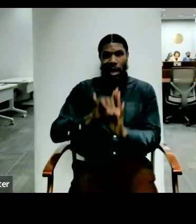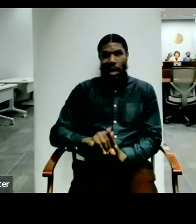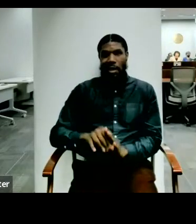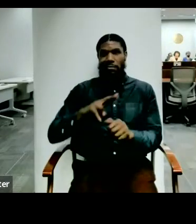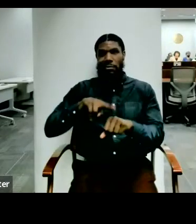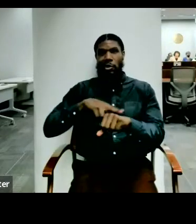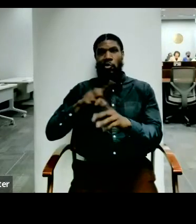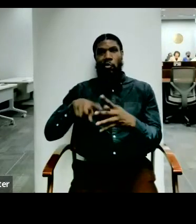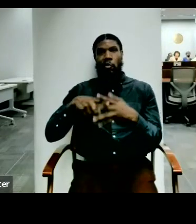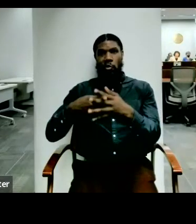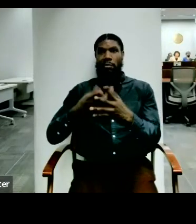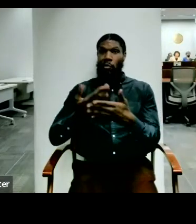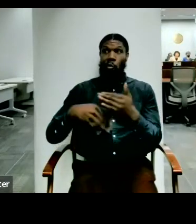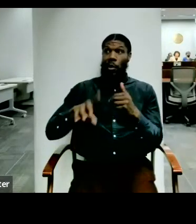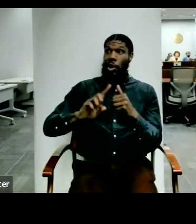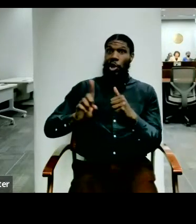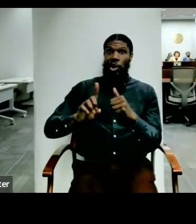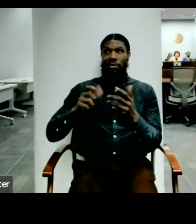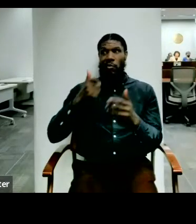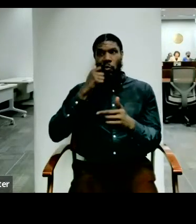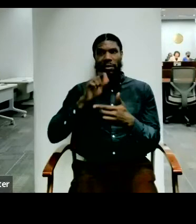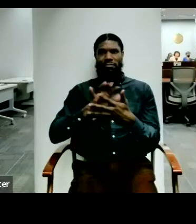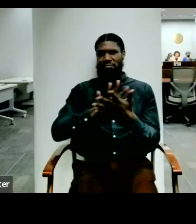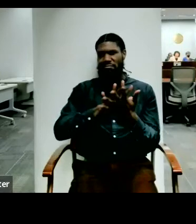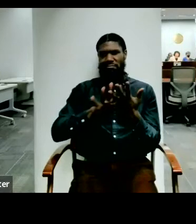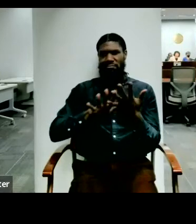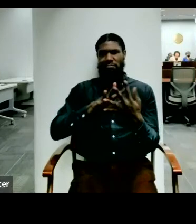So ways in if which the EEOC can prevent religious